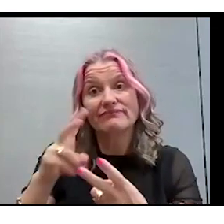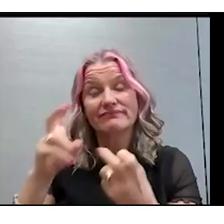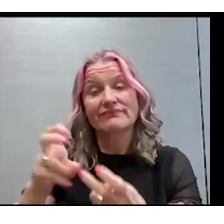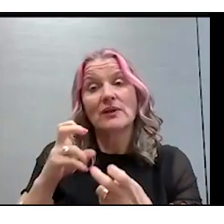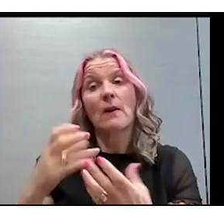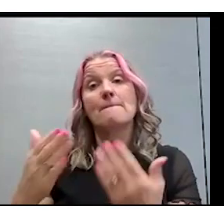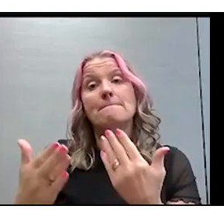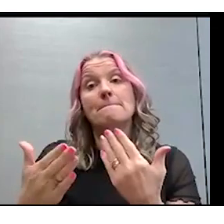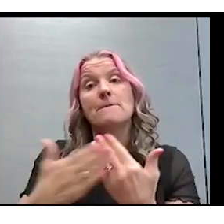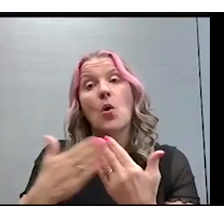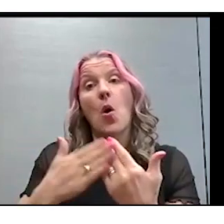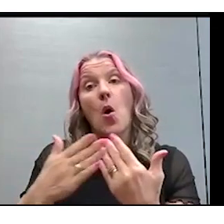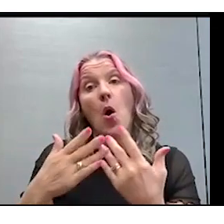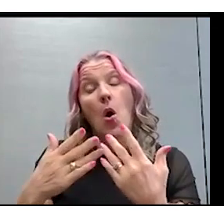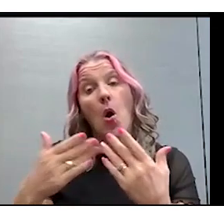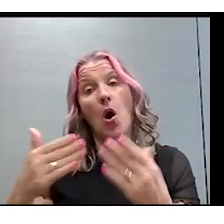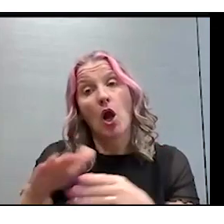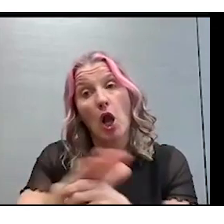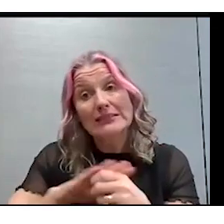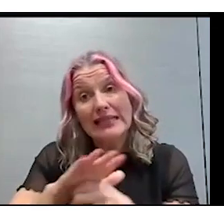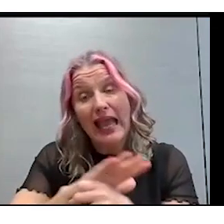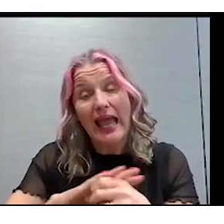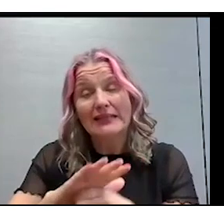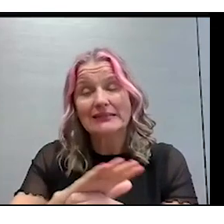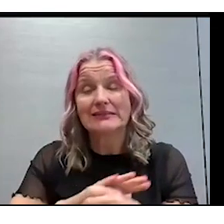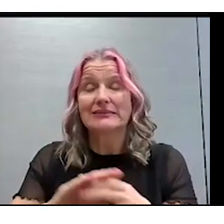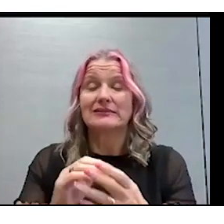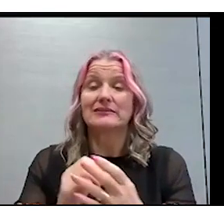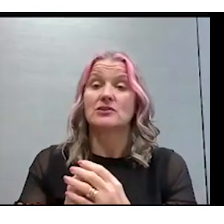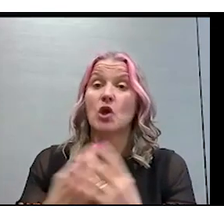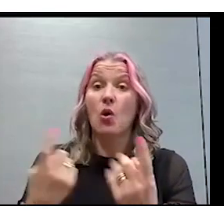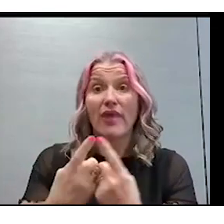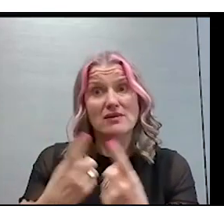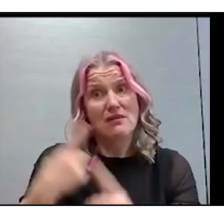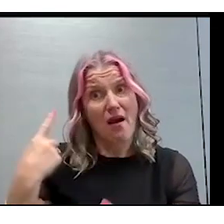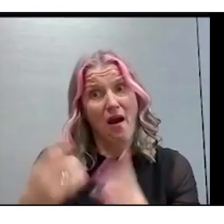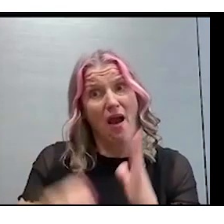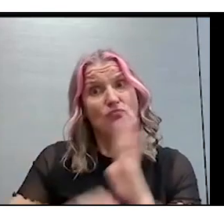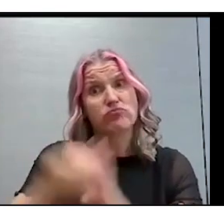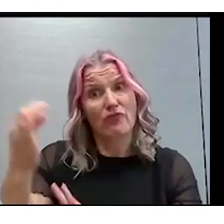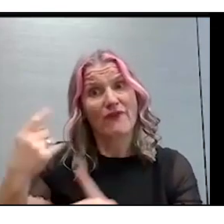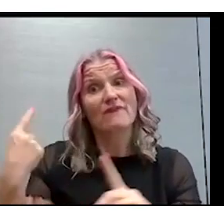us having to state everything. So things are improving fast.